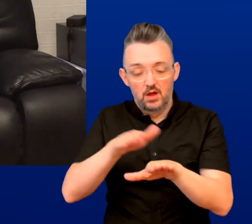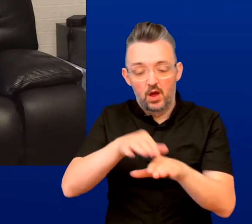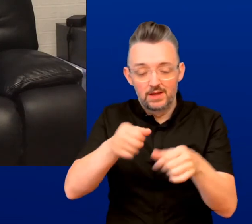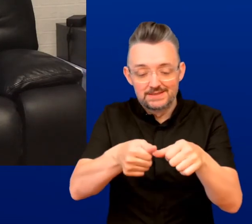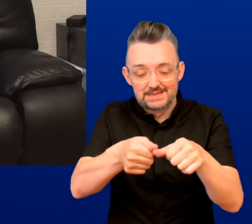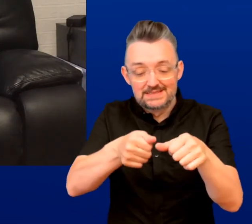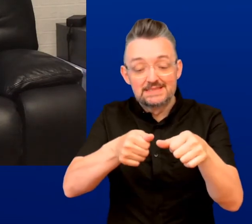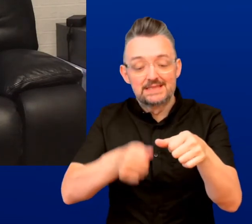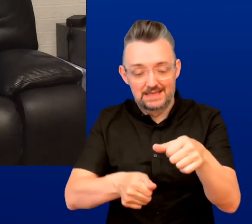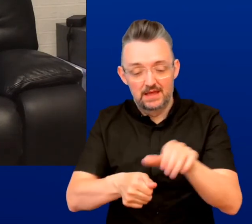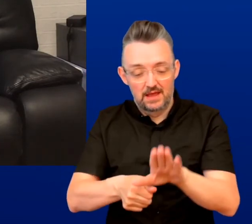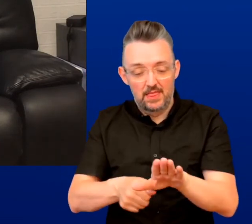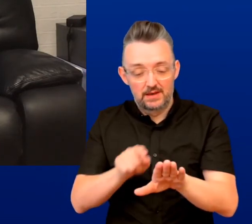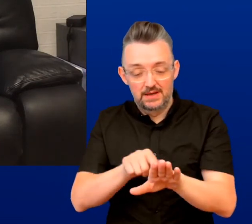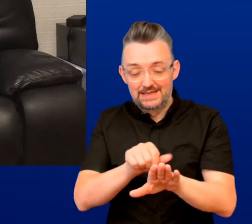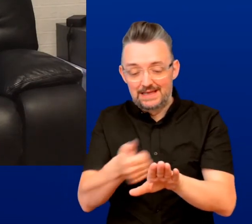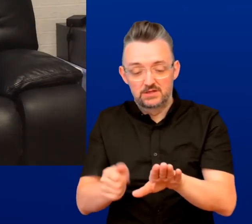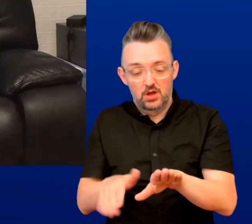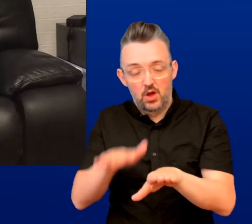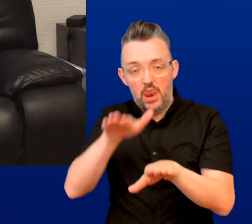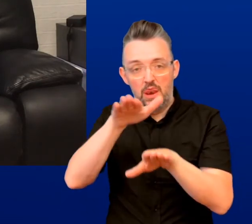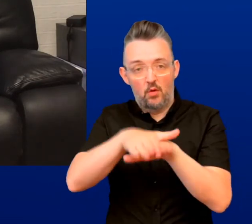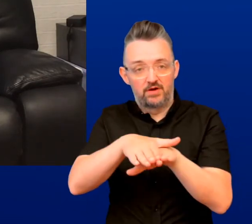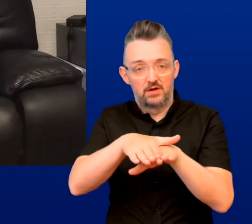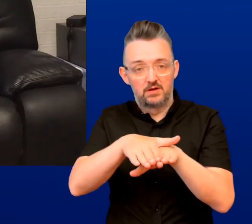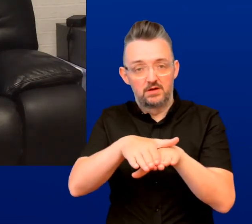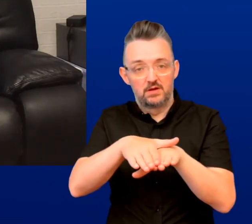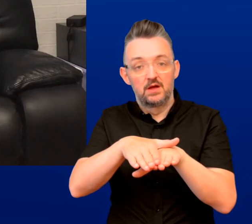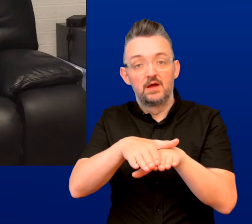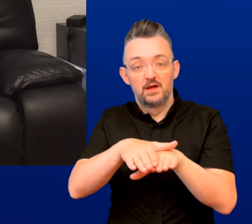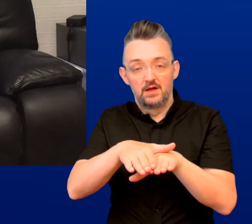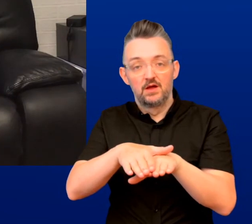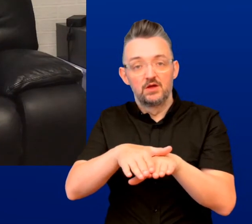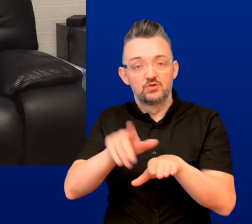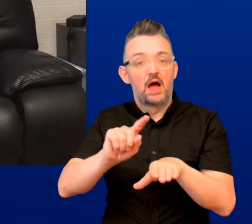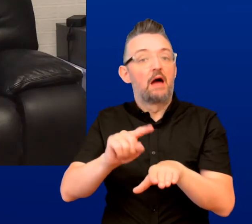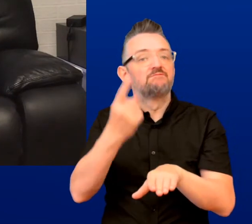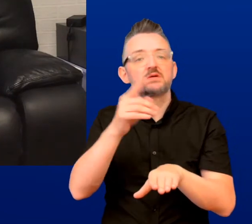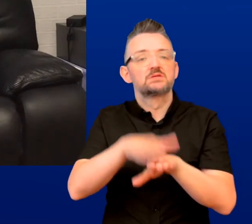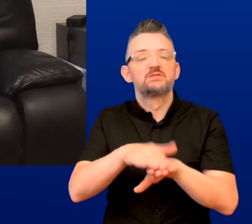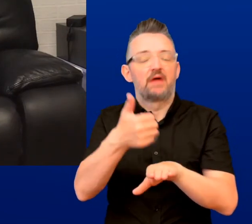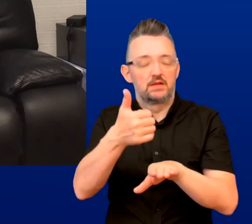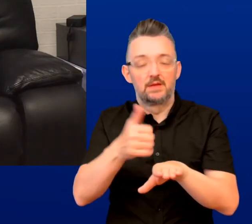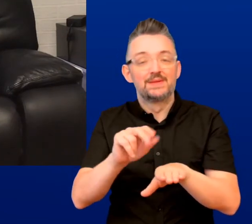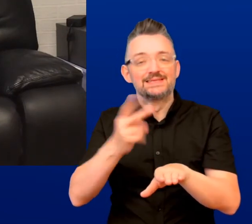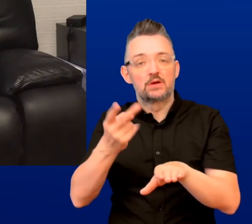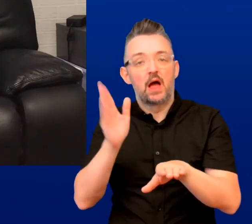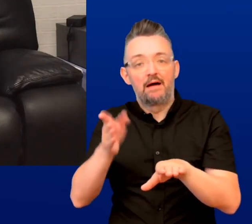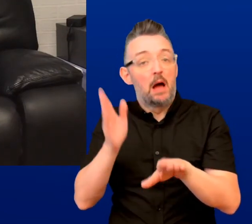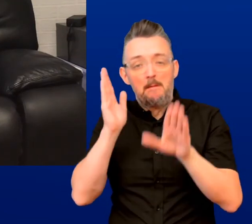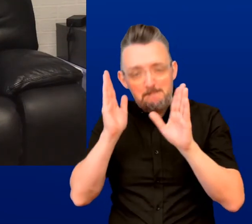to the strip, next to you if it's the first strip. Then that's fine, but the second strip